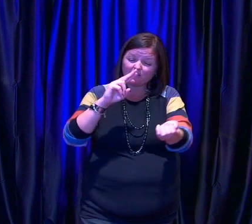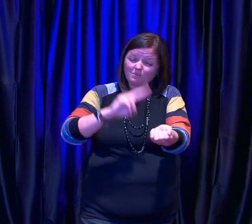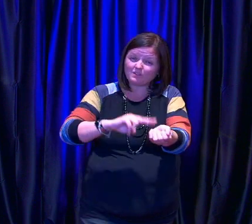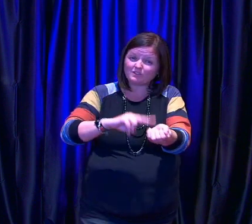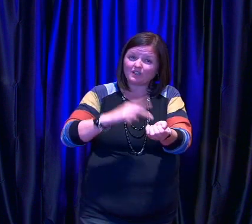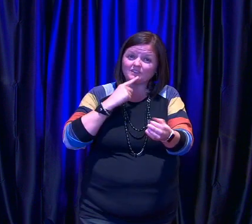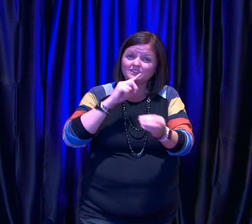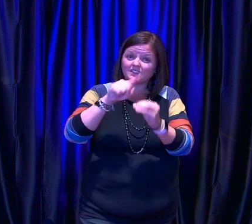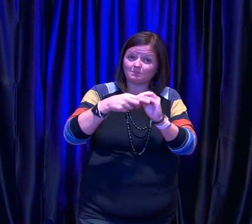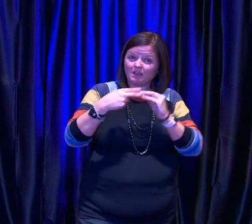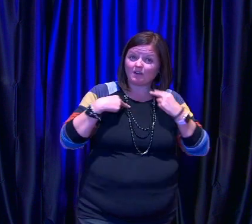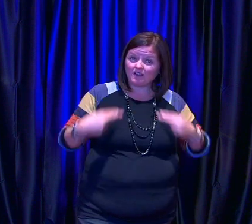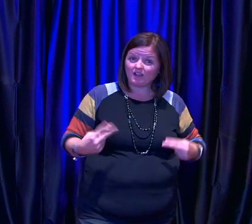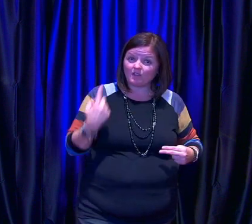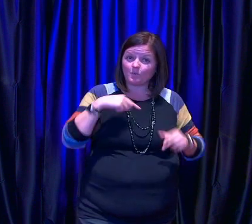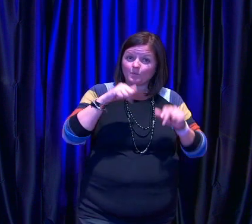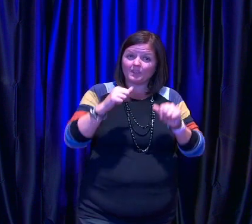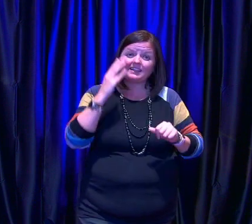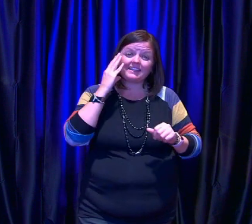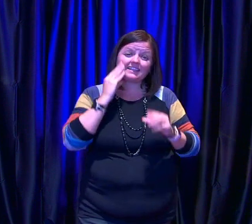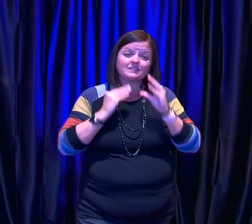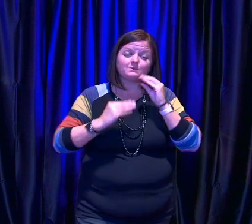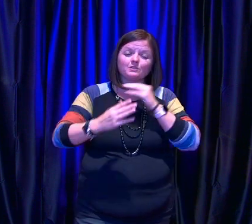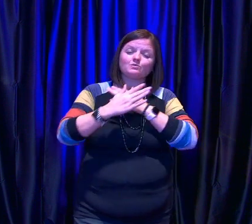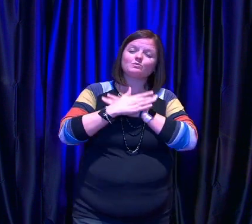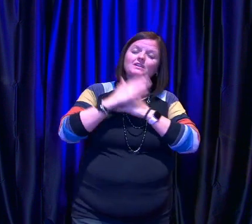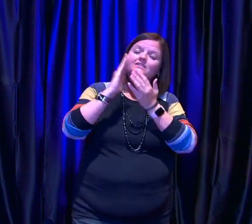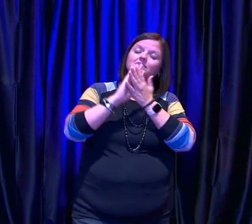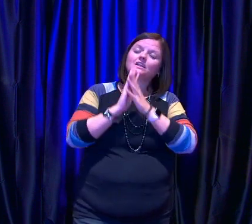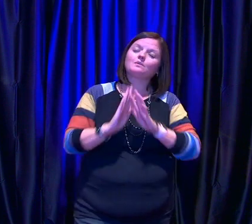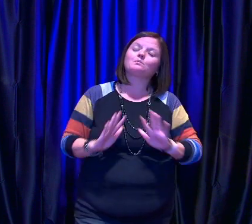health we can experience rest and peace instead